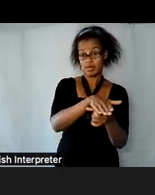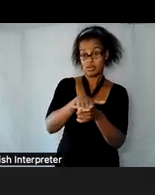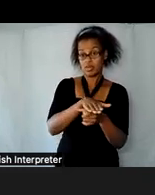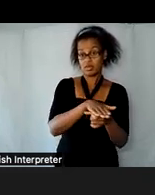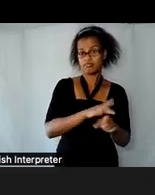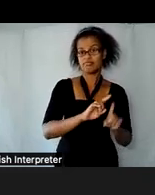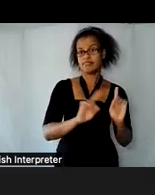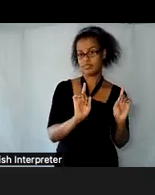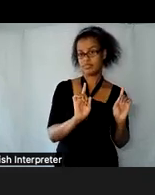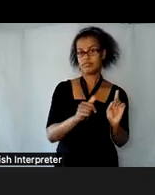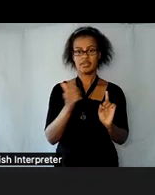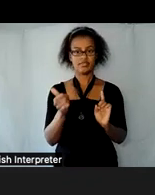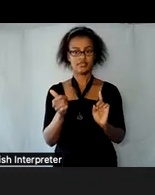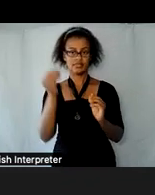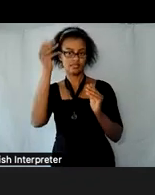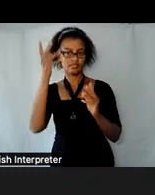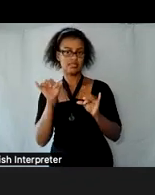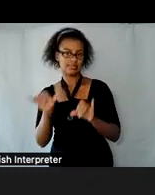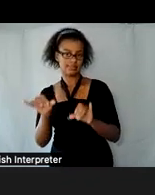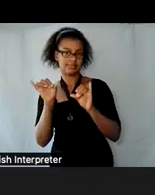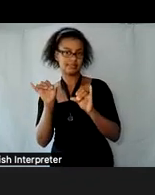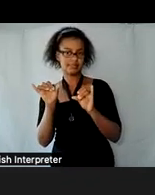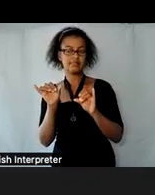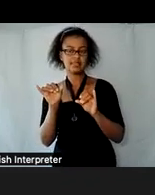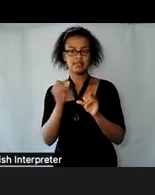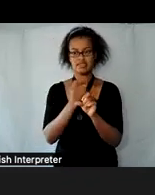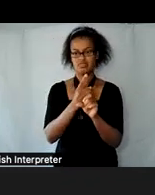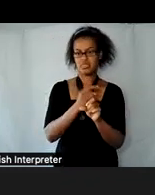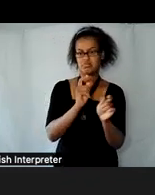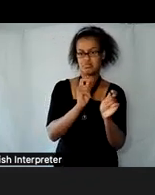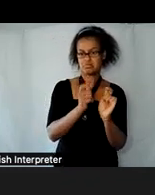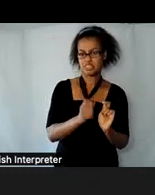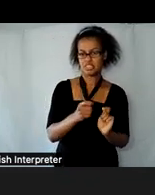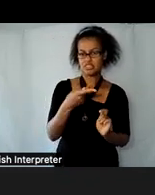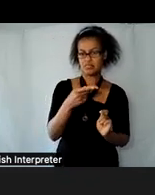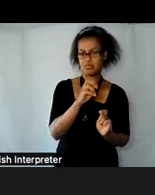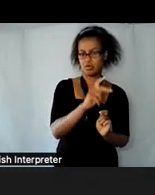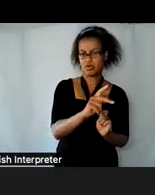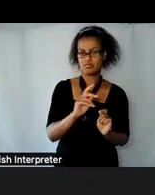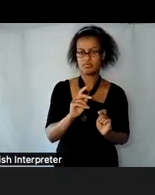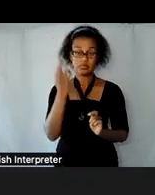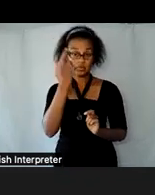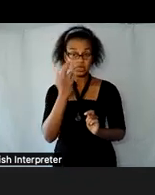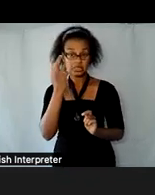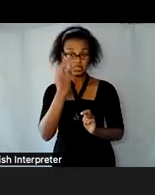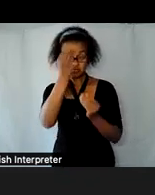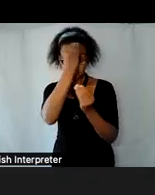So why I'm saying this is that, you know, if you attended the info session last year,